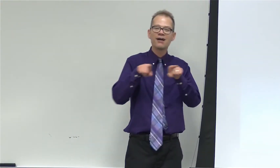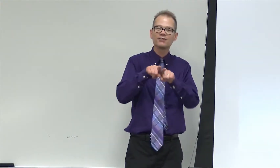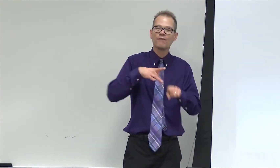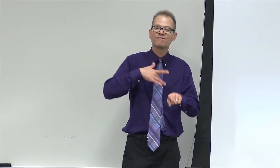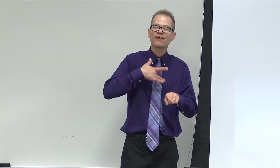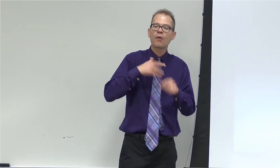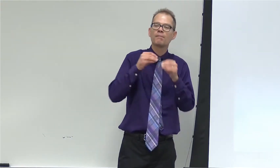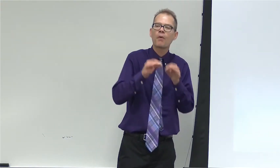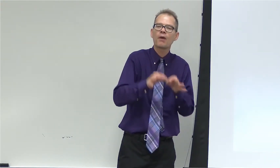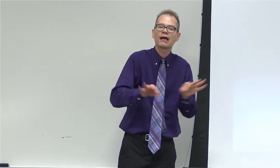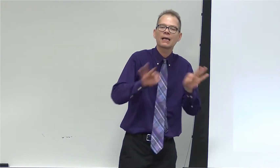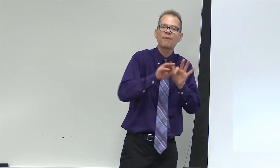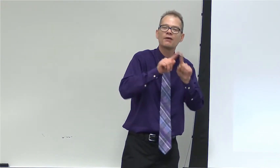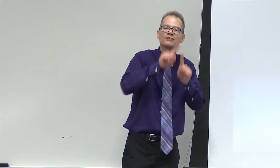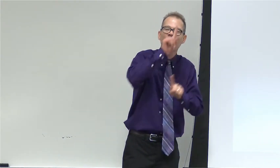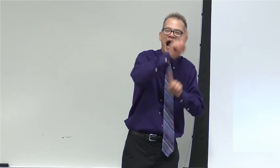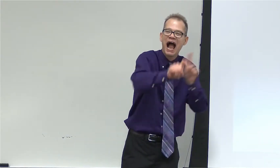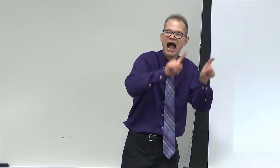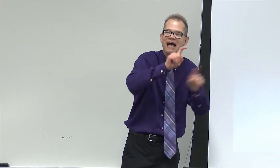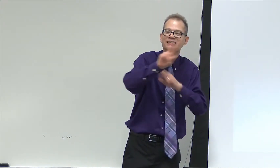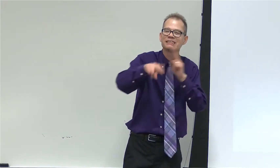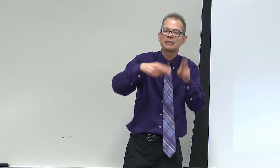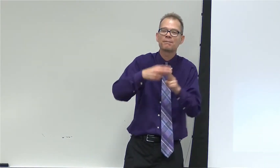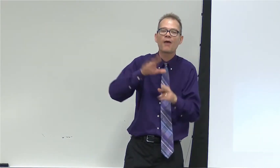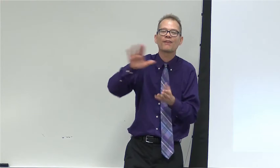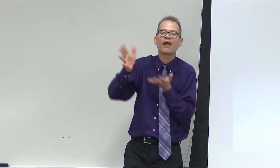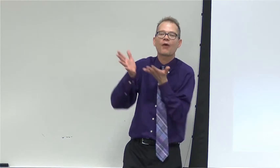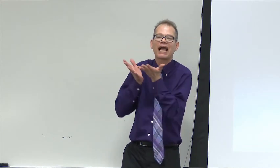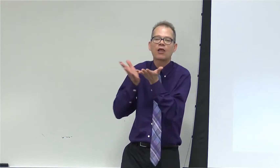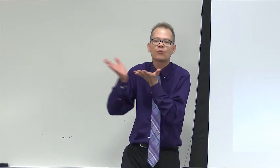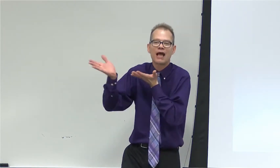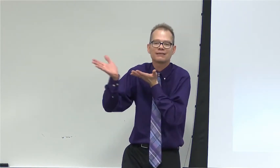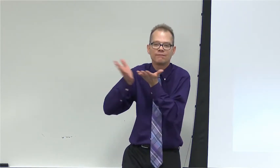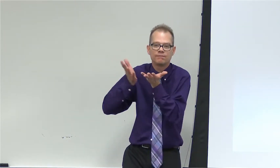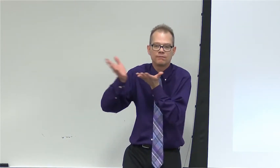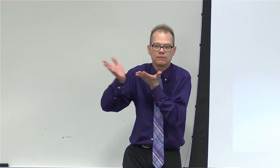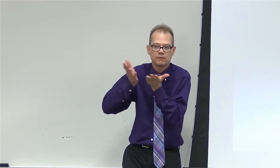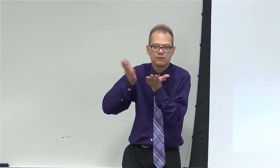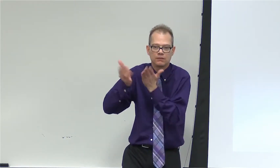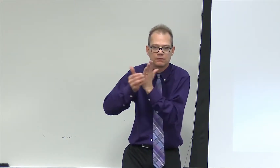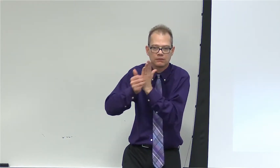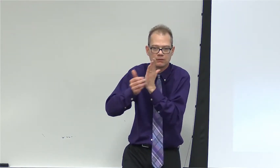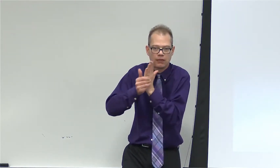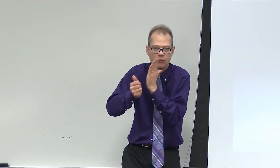Also, I felt it was more important to ask about their interactions, what their interactive skills are,